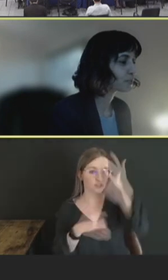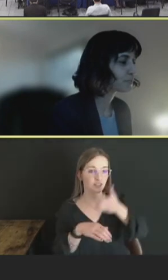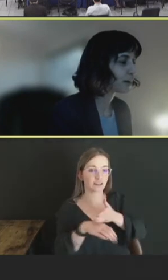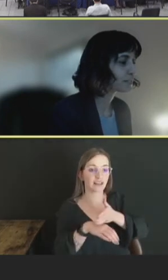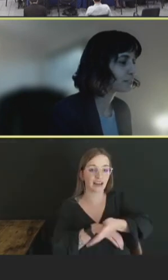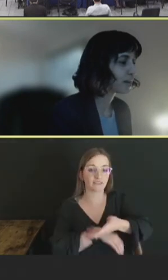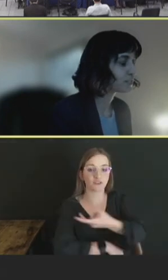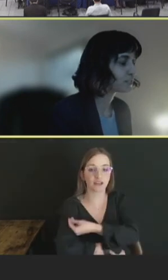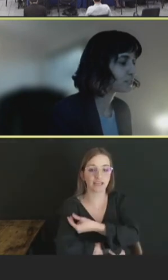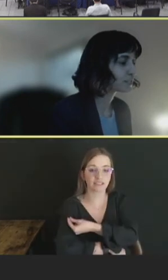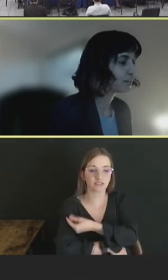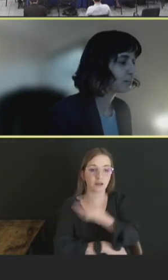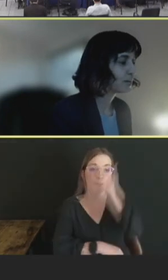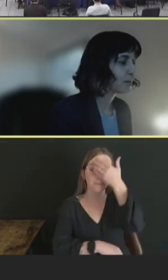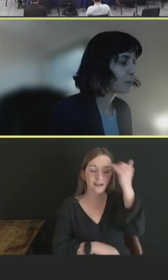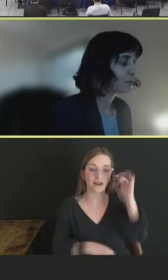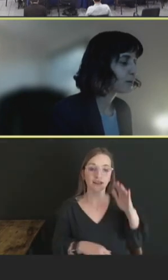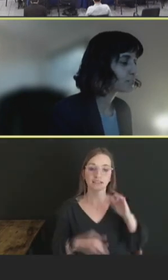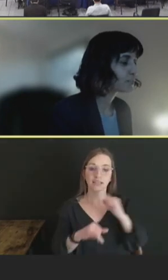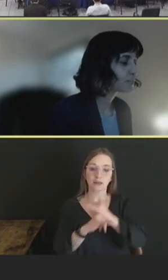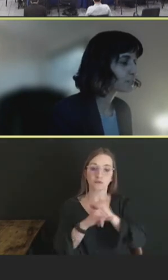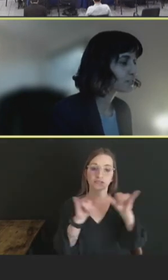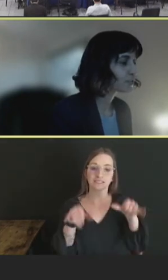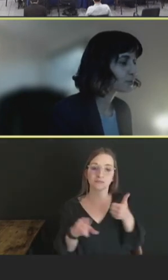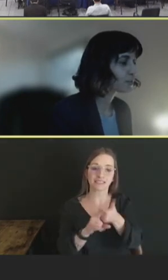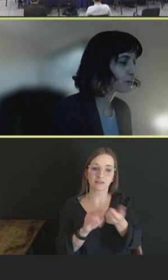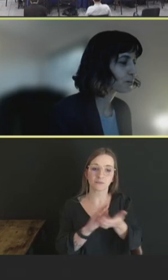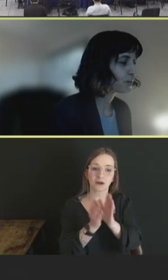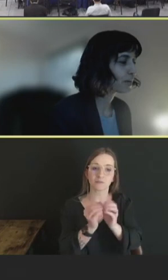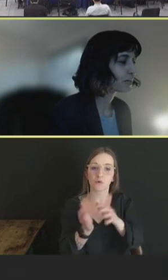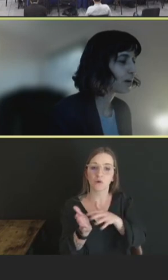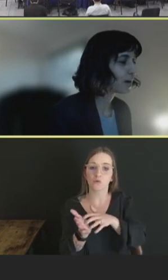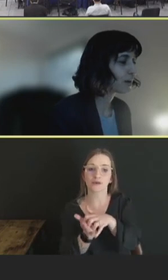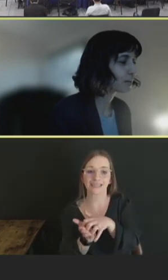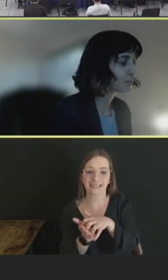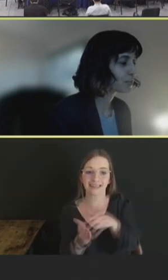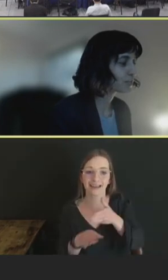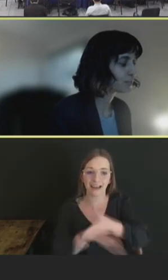multiple vaccine antigens. And because of this concern, particularly in high-income countries,